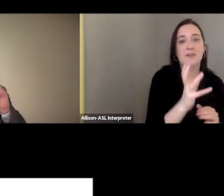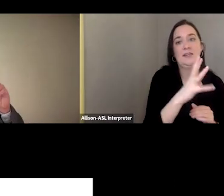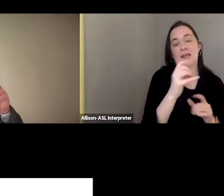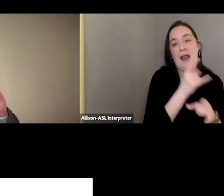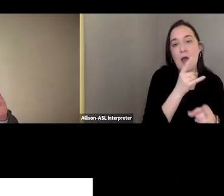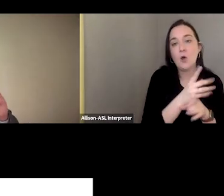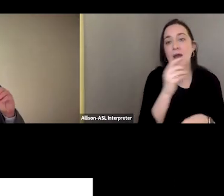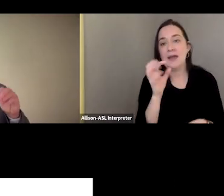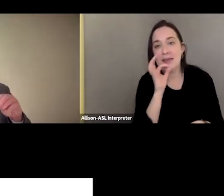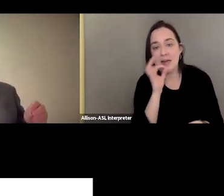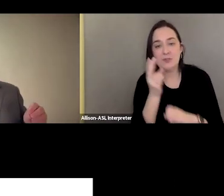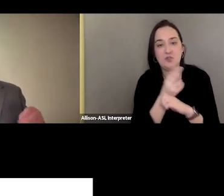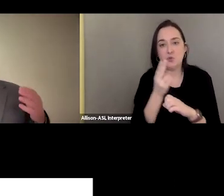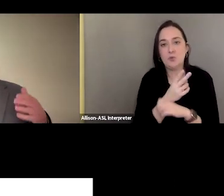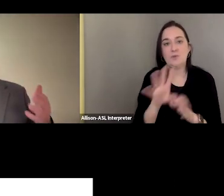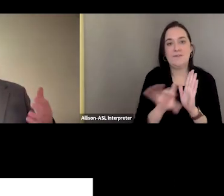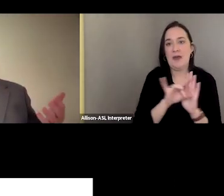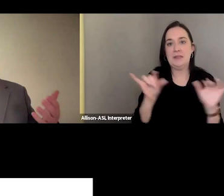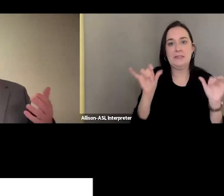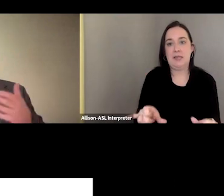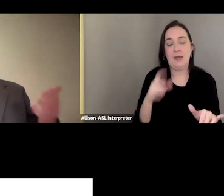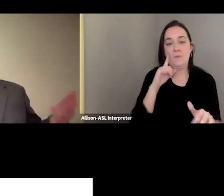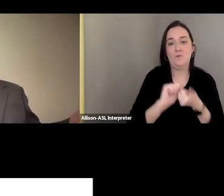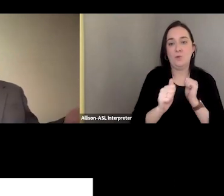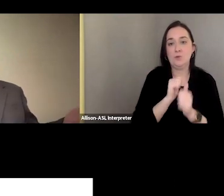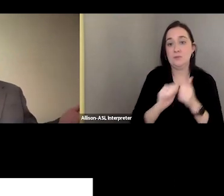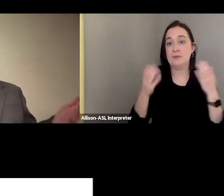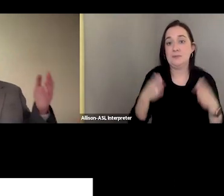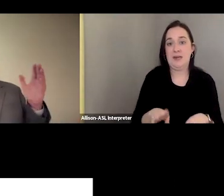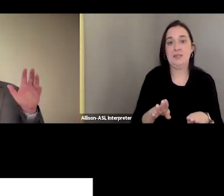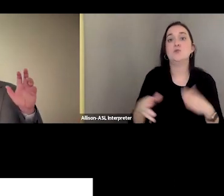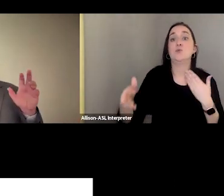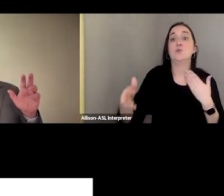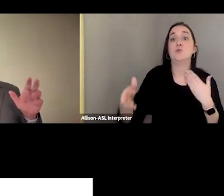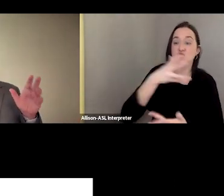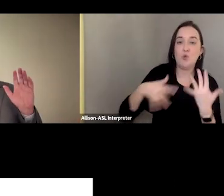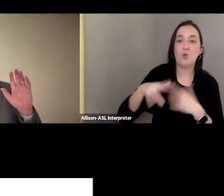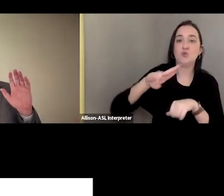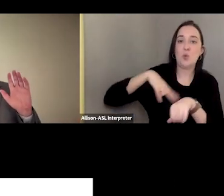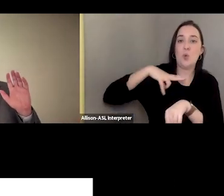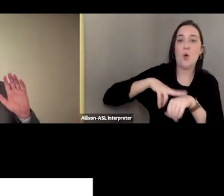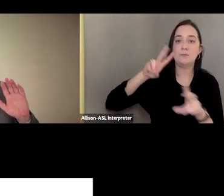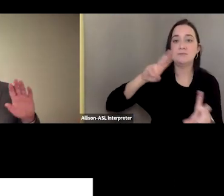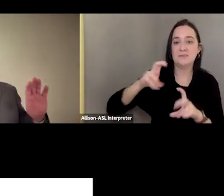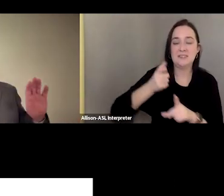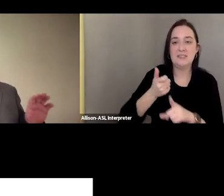We have found the same thing with sports betting, those same social norms. And this can be very useful for prevention.